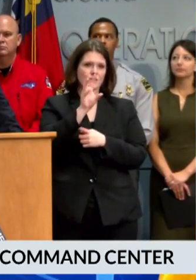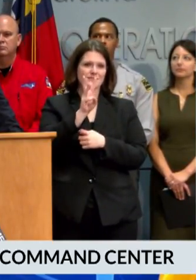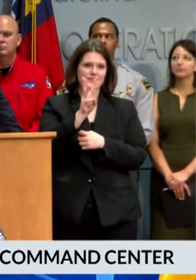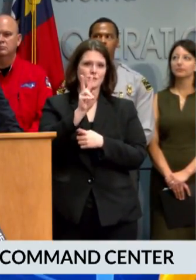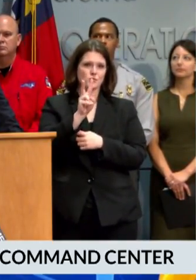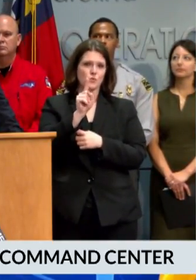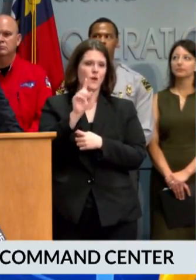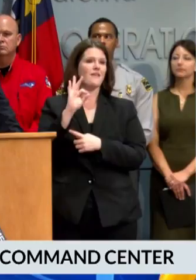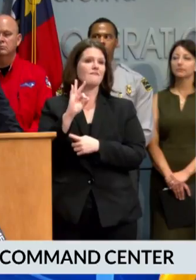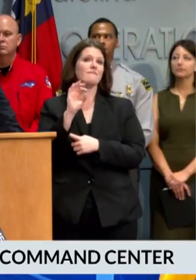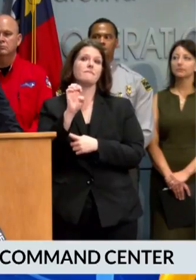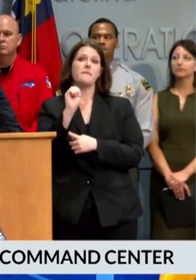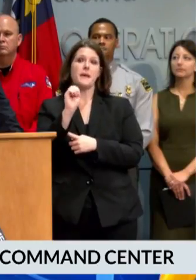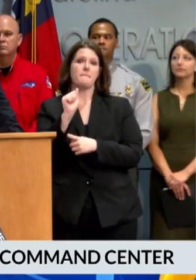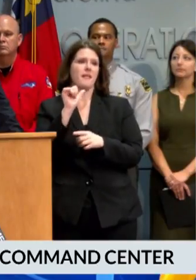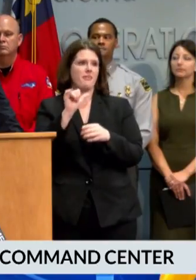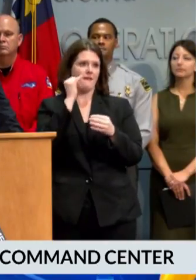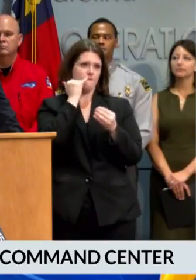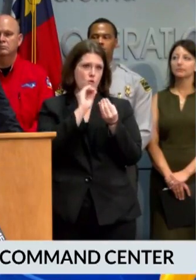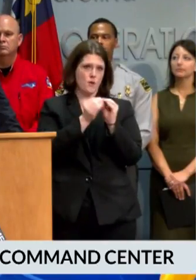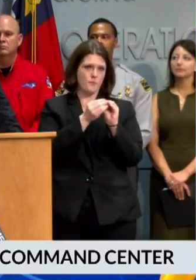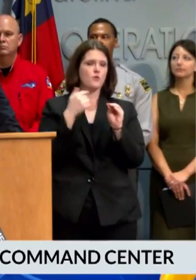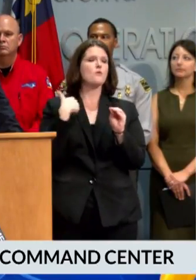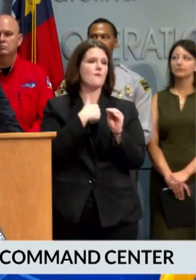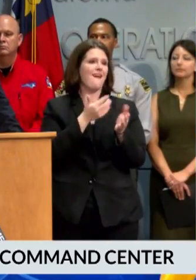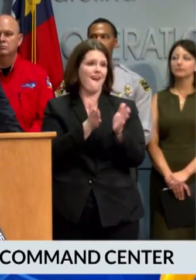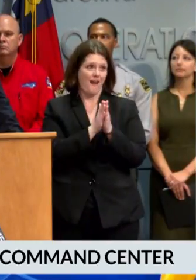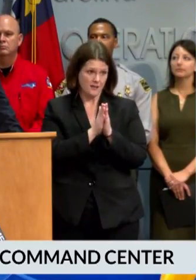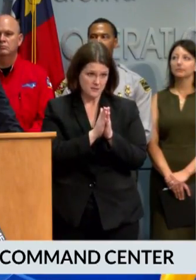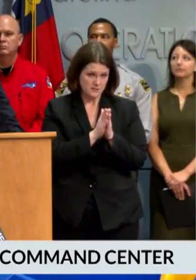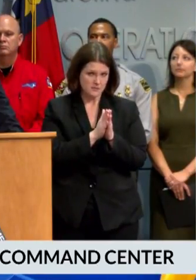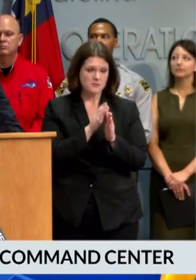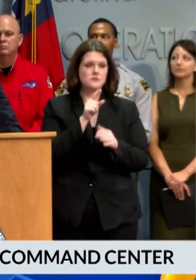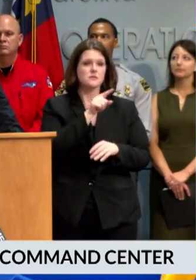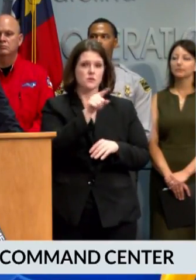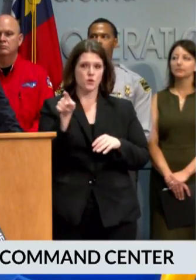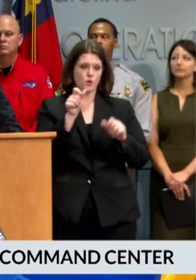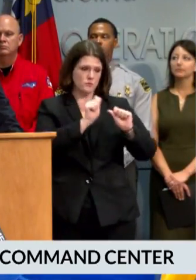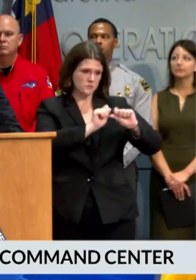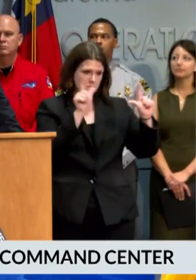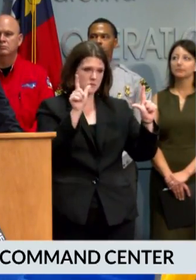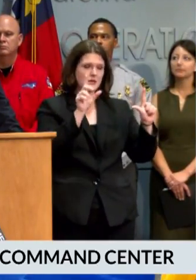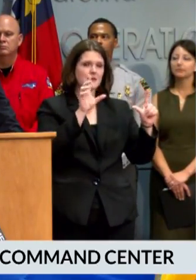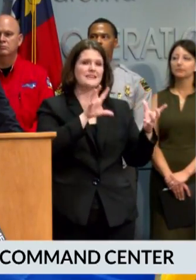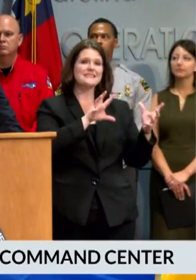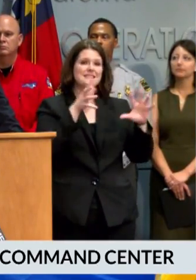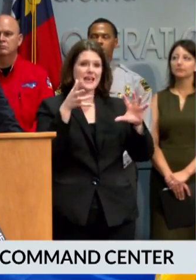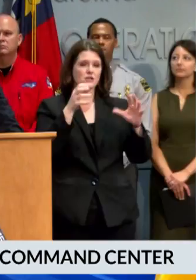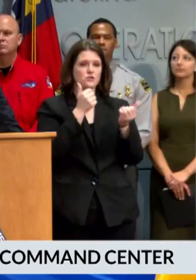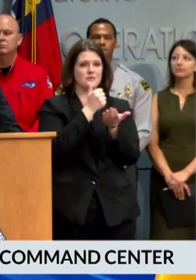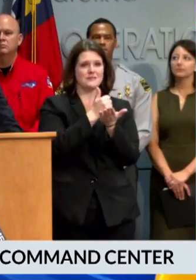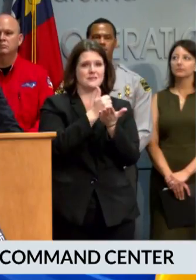THAT'S PRIORITY NUMBER ONE. WHAT WE ARE DOING NOW, IS THE GOVERNOR PUT FORWARD THE PHONE NUMBER FOR FEMA.